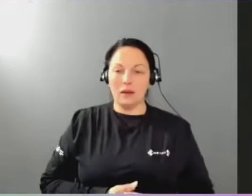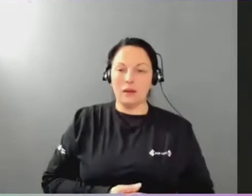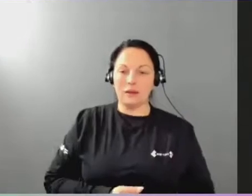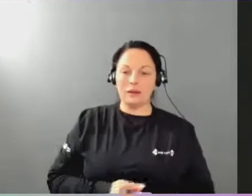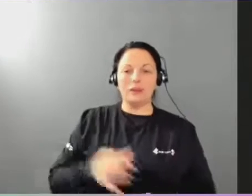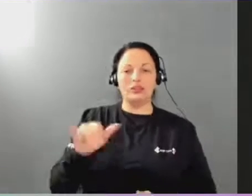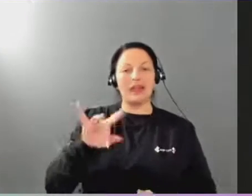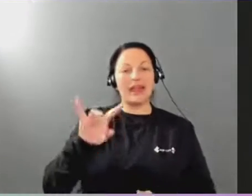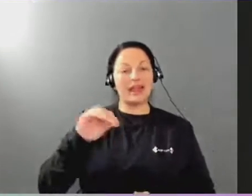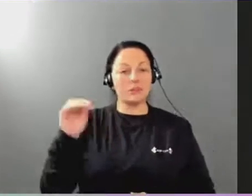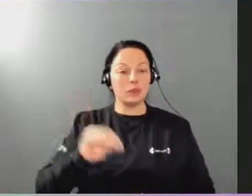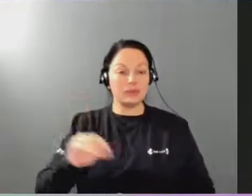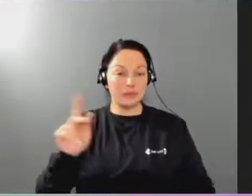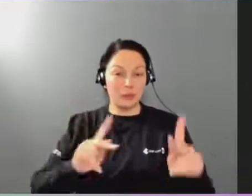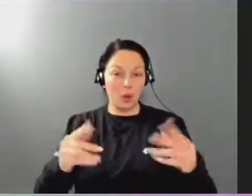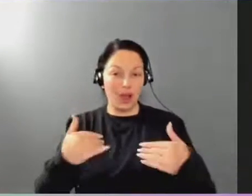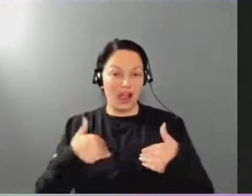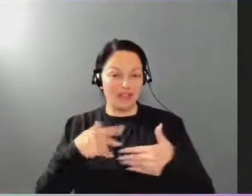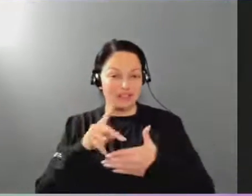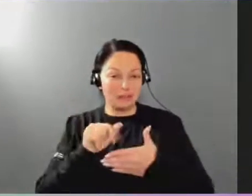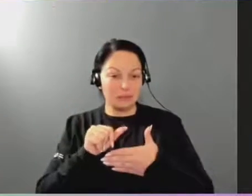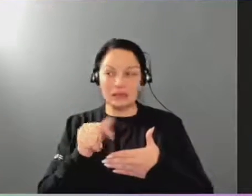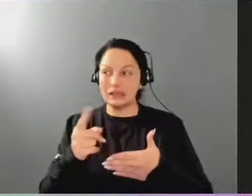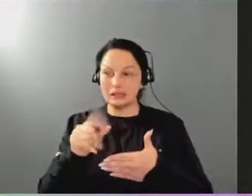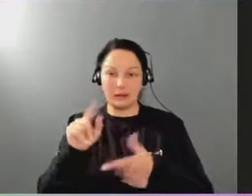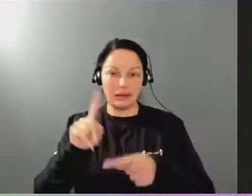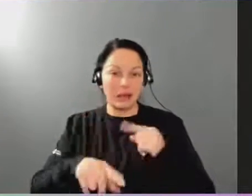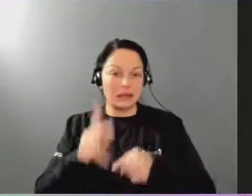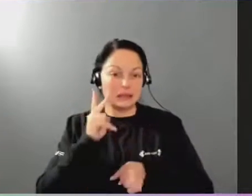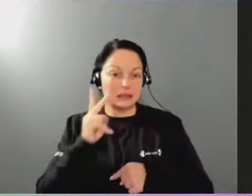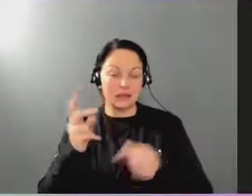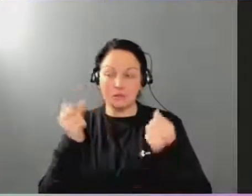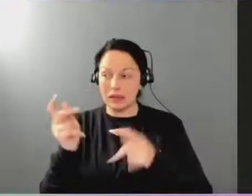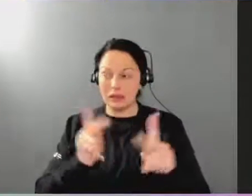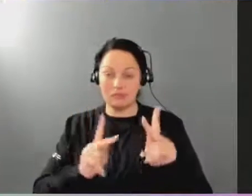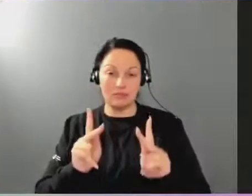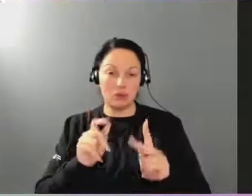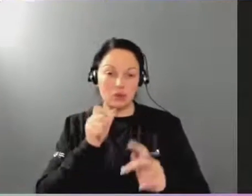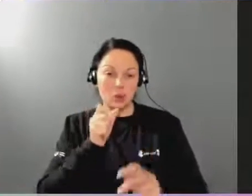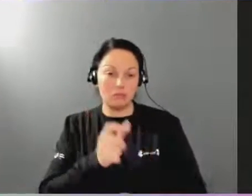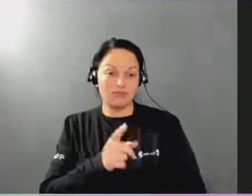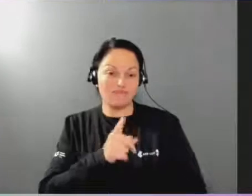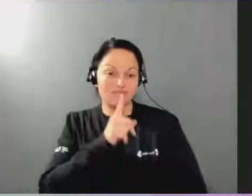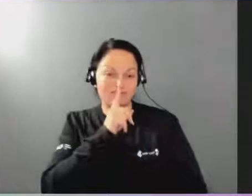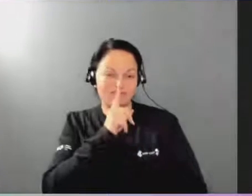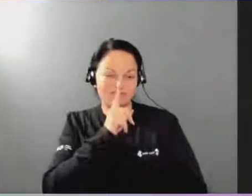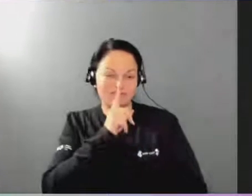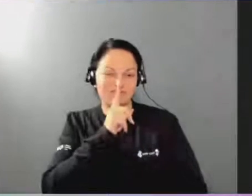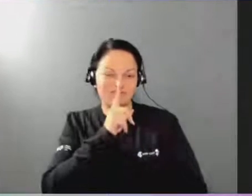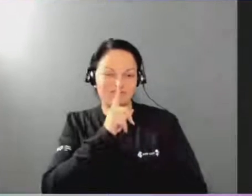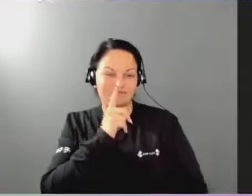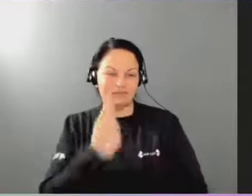going to be ashamed of that, even. Would not admit it. Much like in the same way that 80% of people with